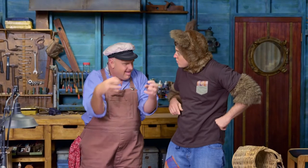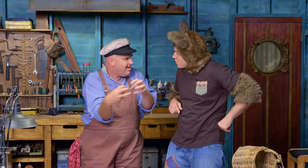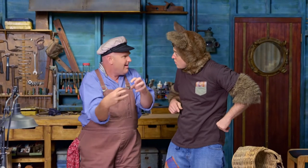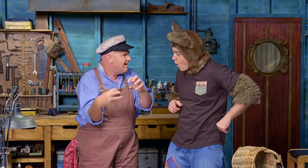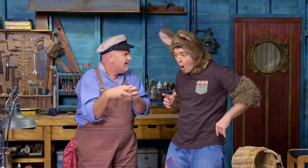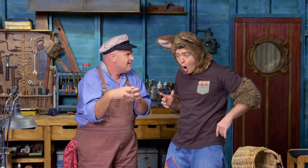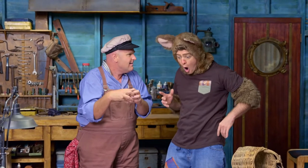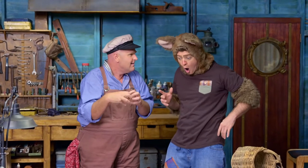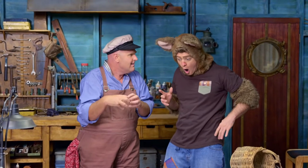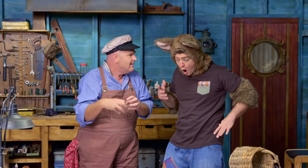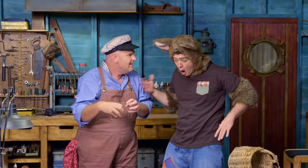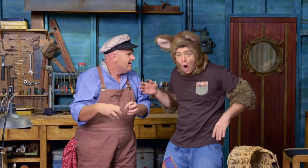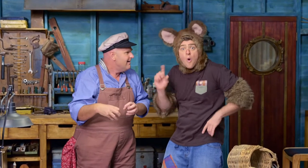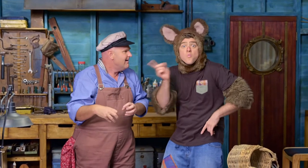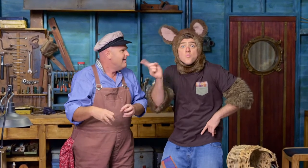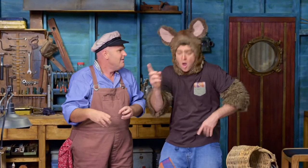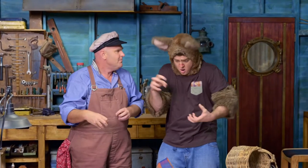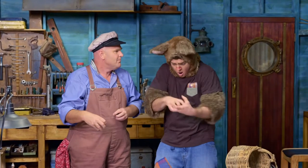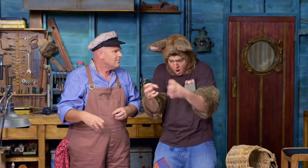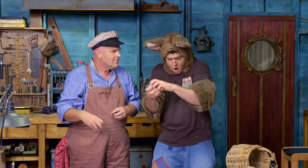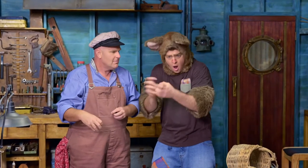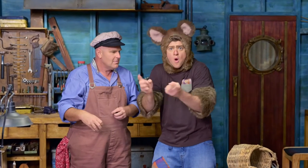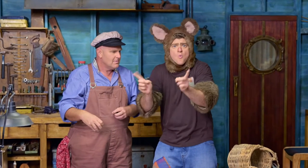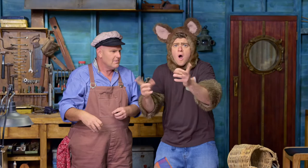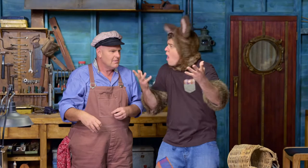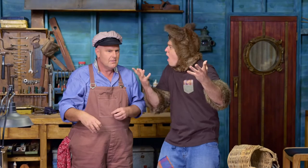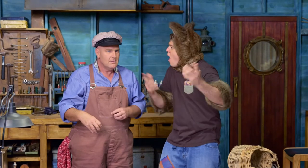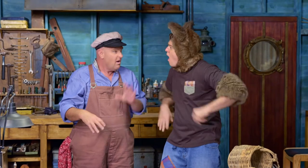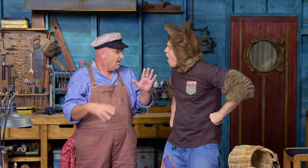What are we going to use to make it, Skip?